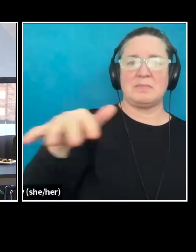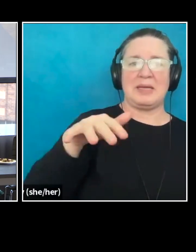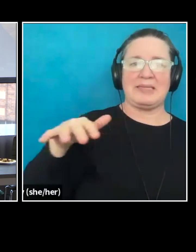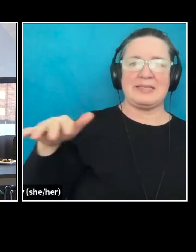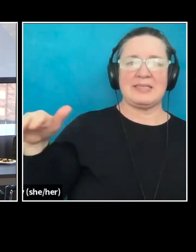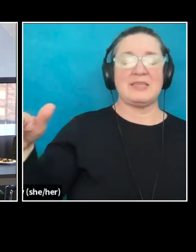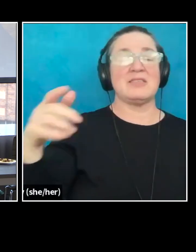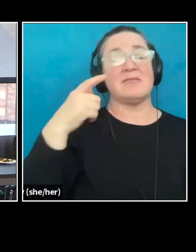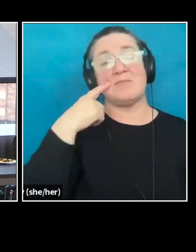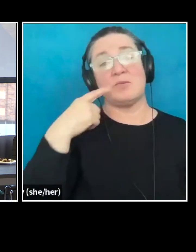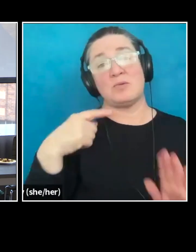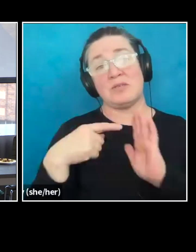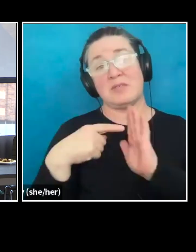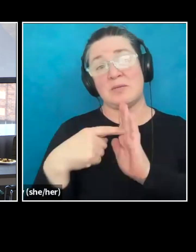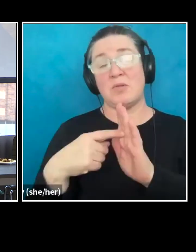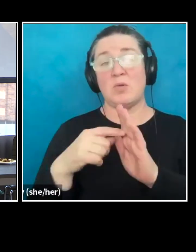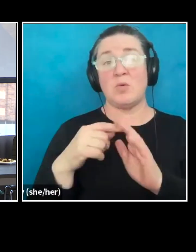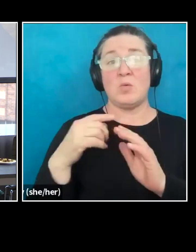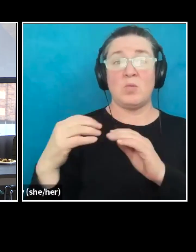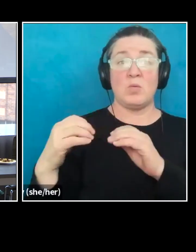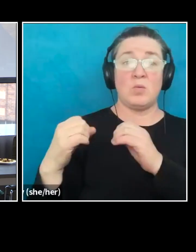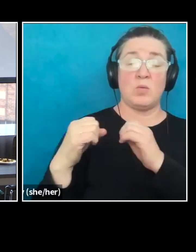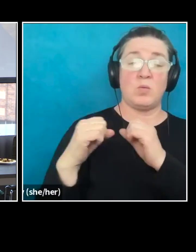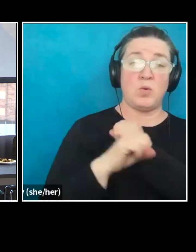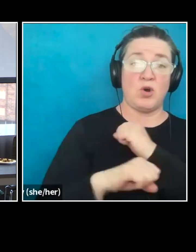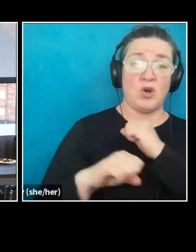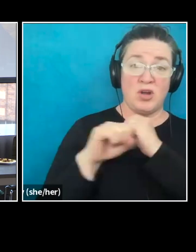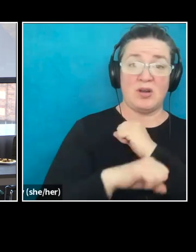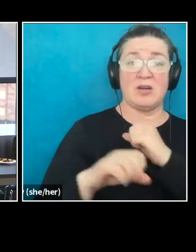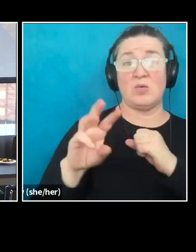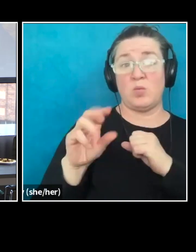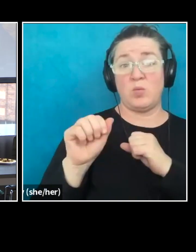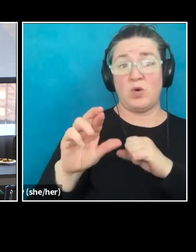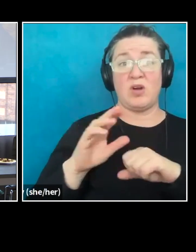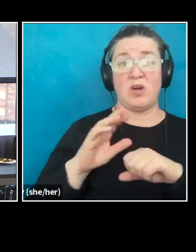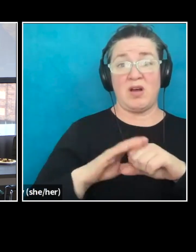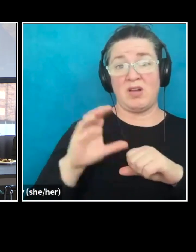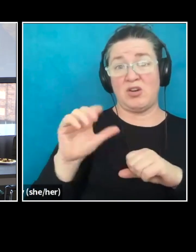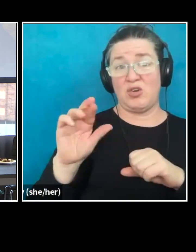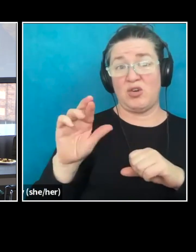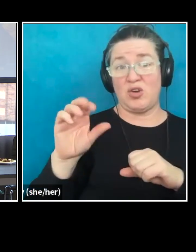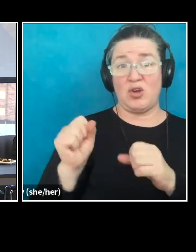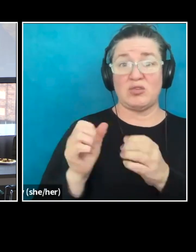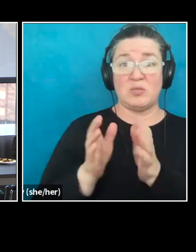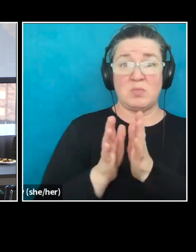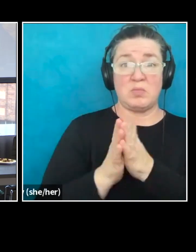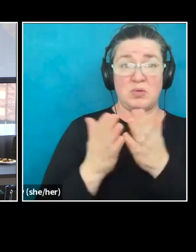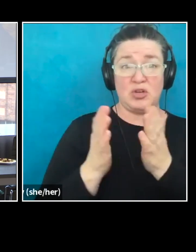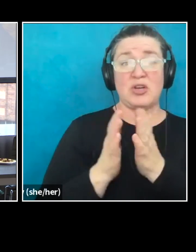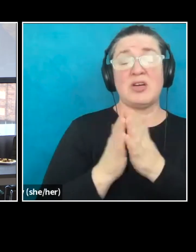it a lot uh I've seen Yonah Freemark mention it um and then the NRDC research that came out last fall